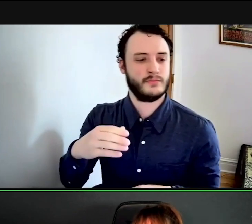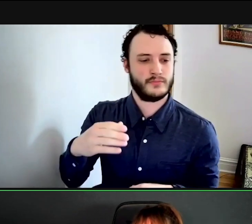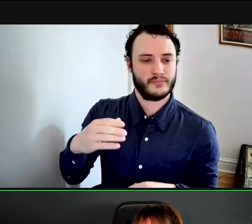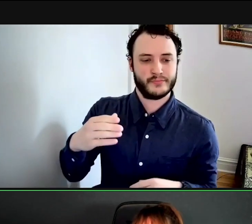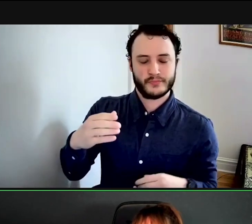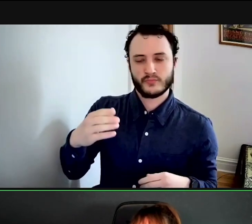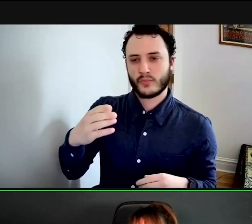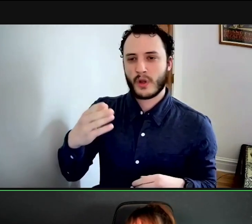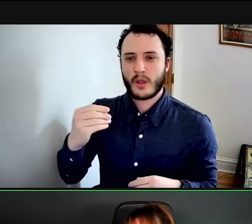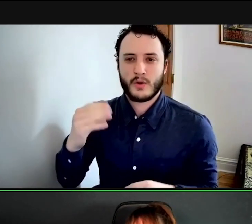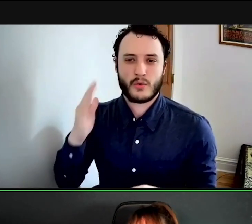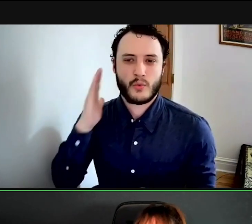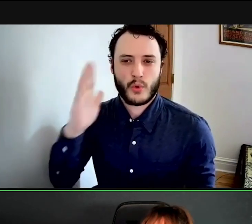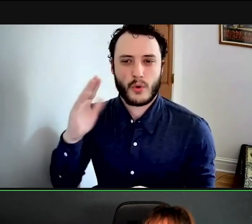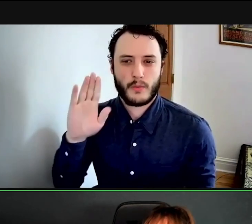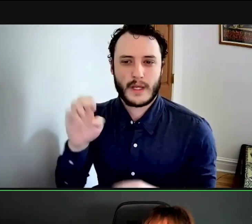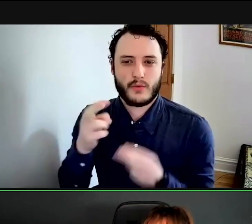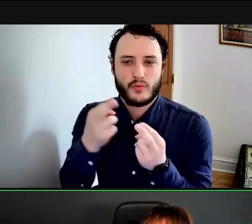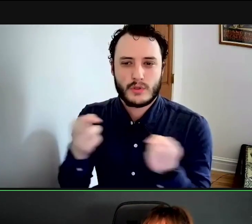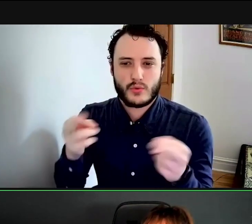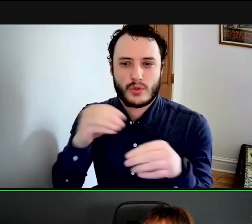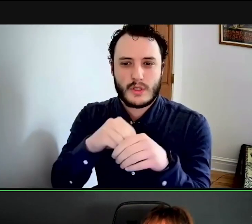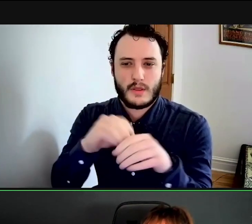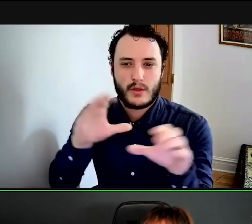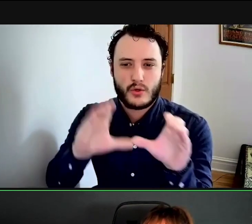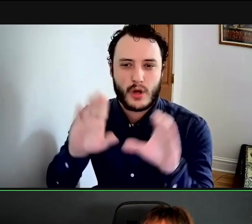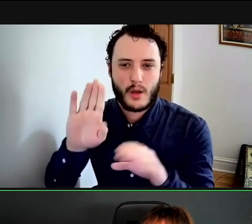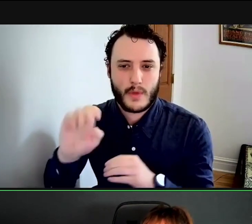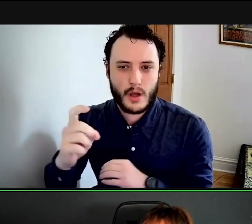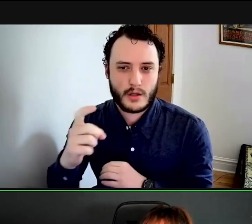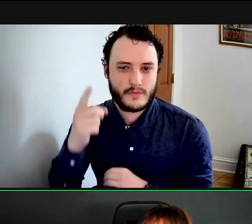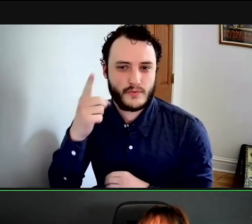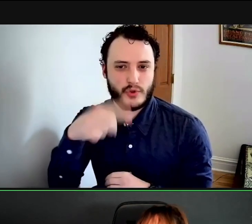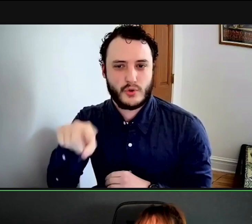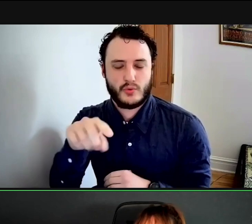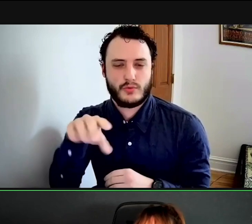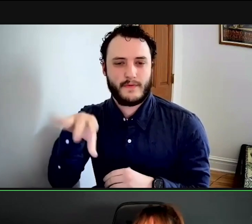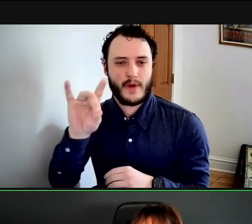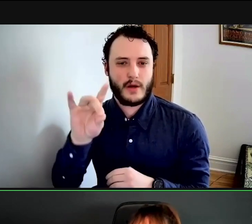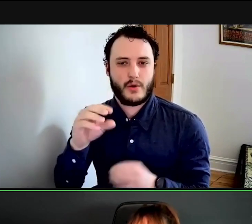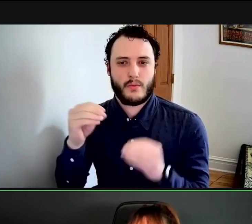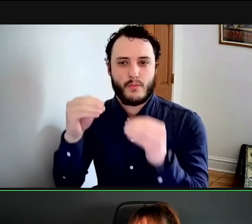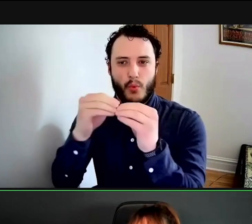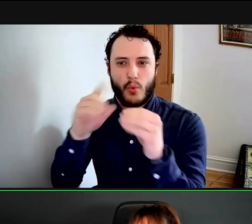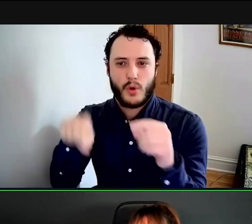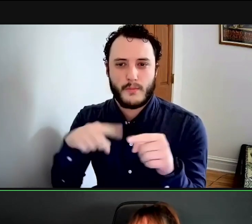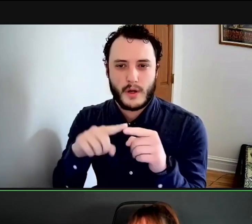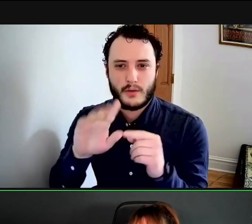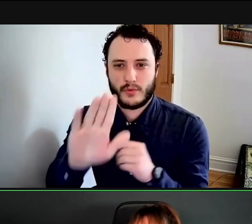is you live and work on. We will provide resources in the chat